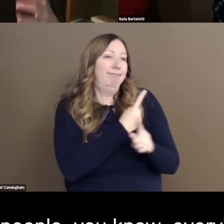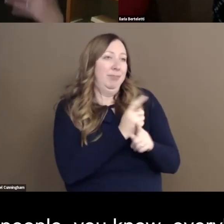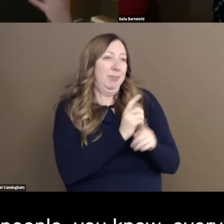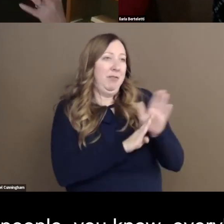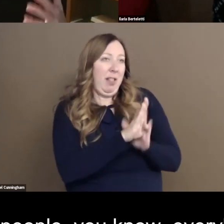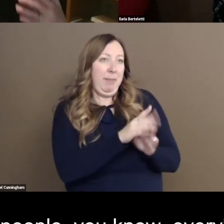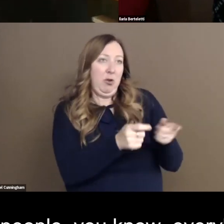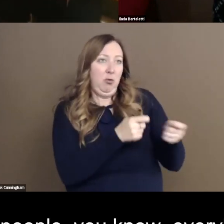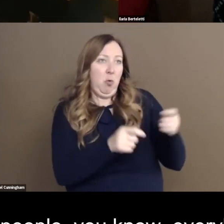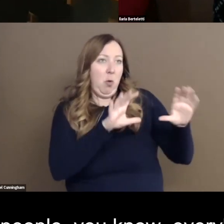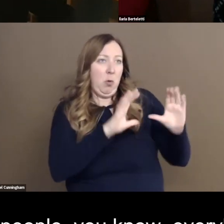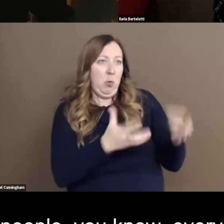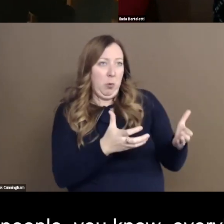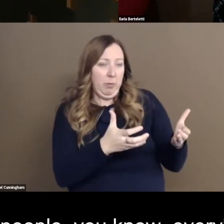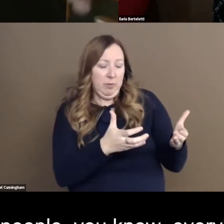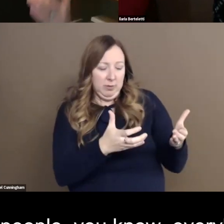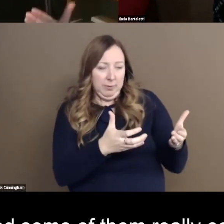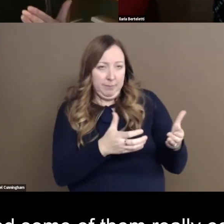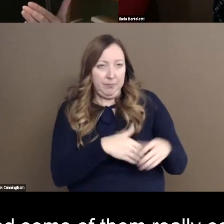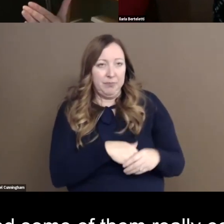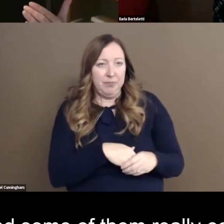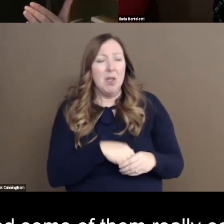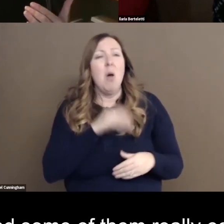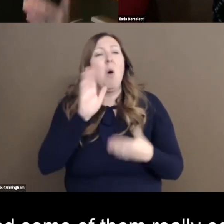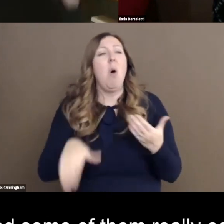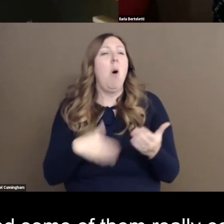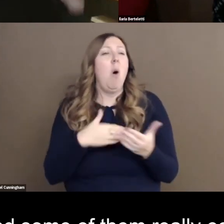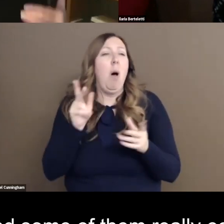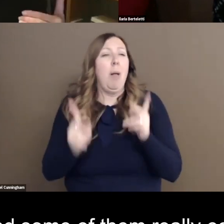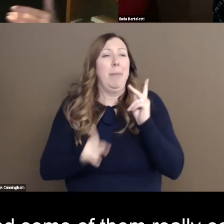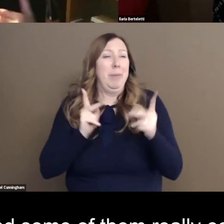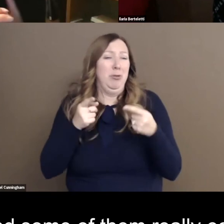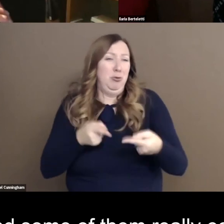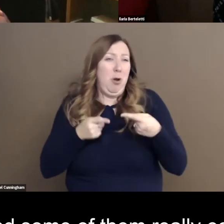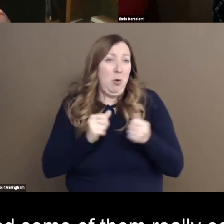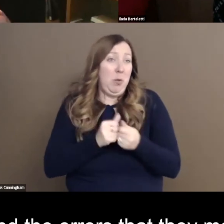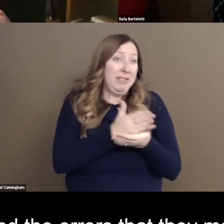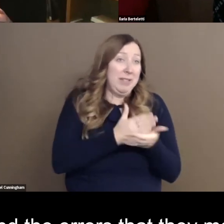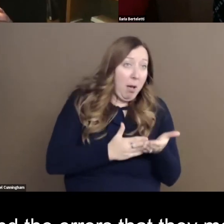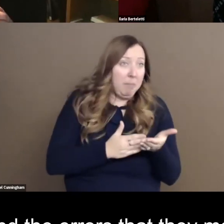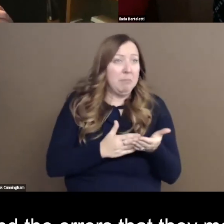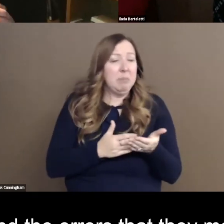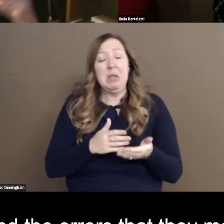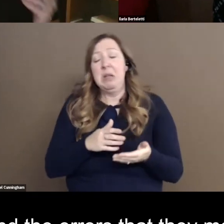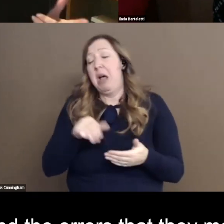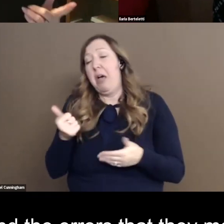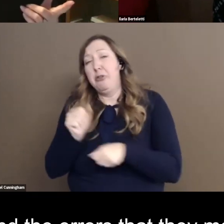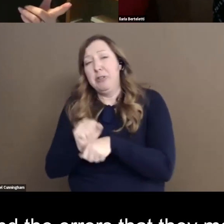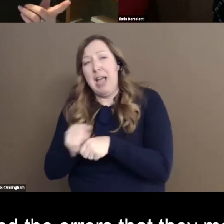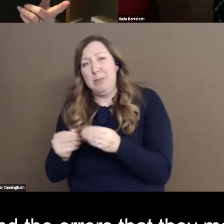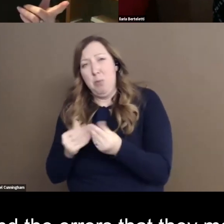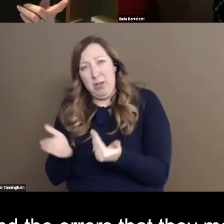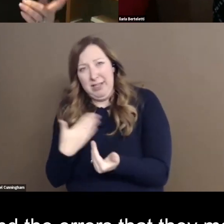everybody found some of them really hard and some of them really easy and there was a high correlation there